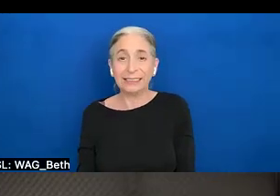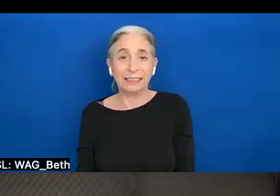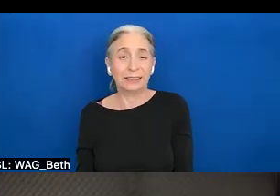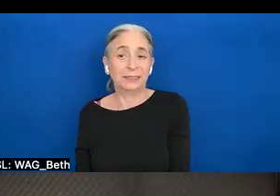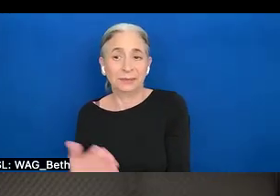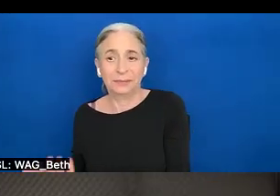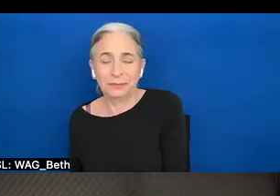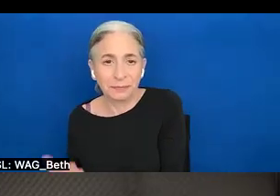Okay. There's a knowledge question.